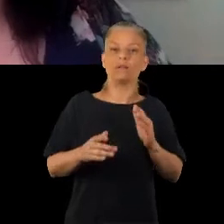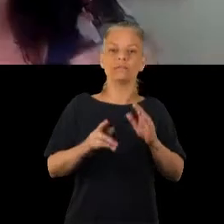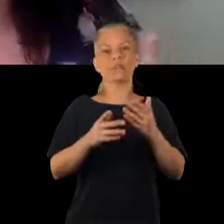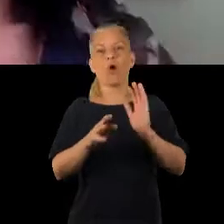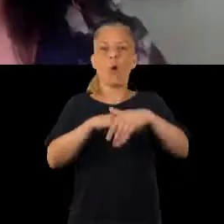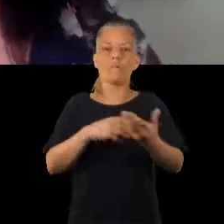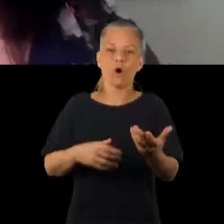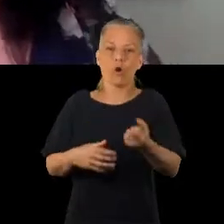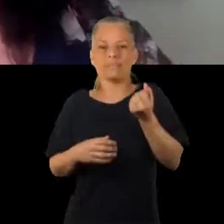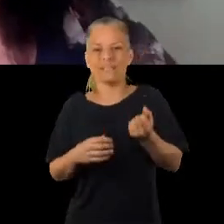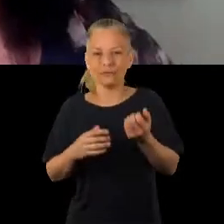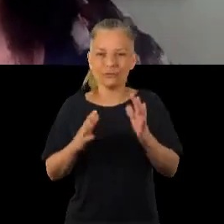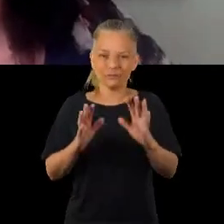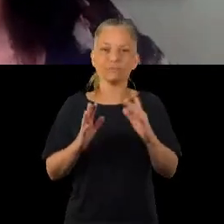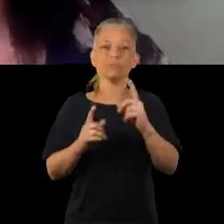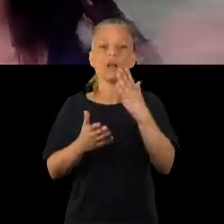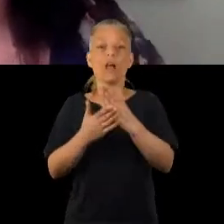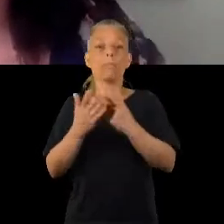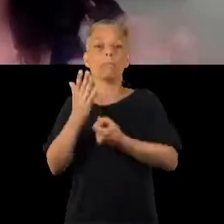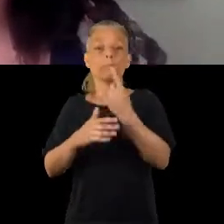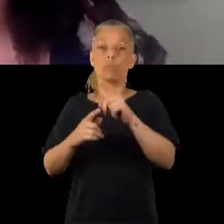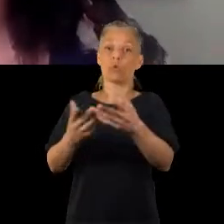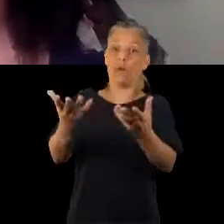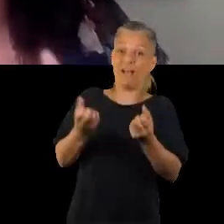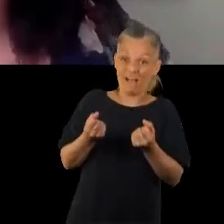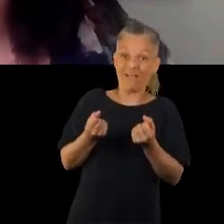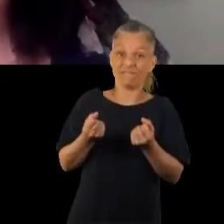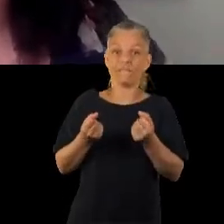we leaned very much into what already existed. So there was already expectations around training.